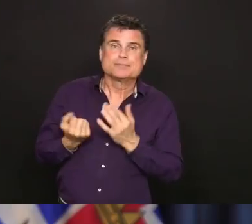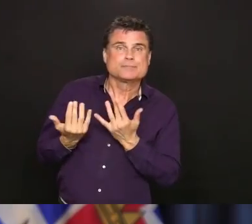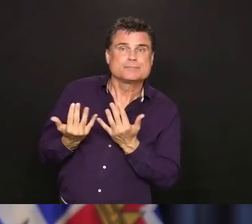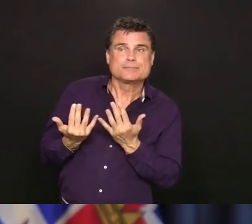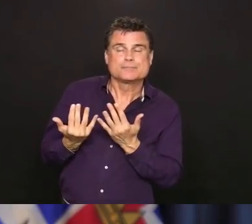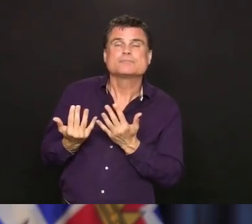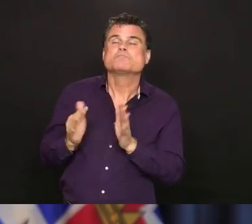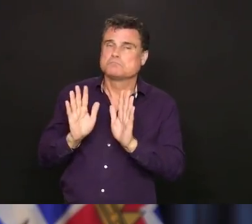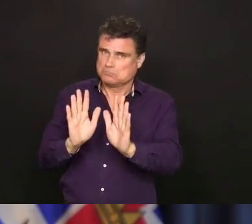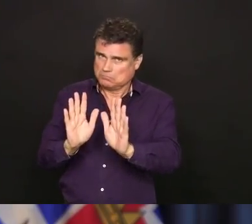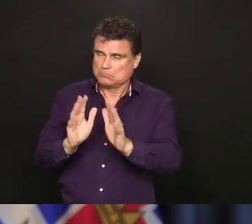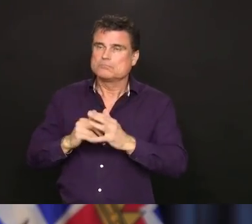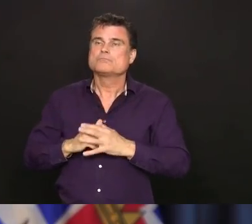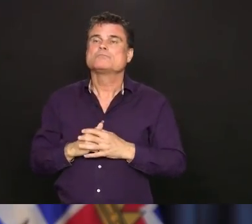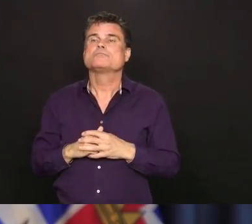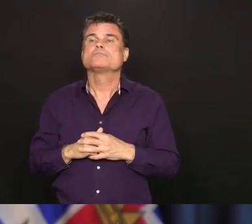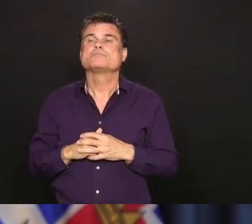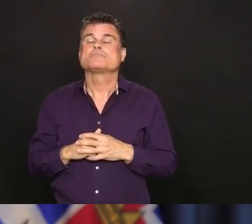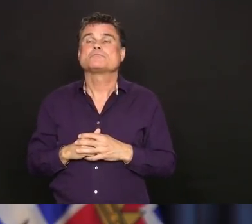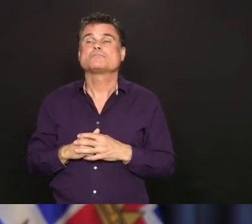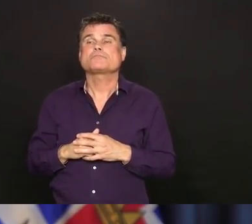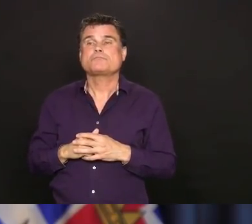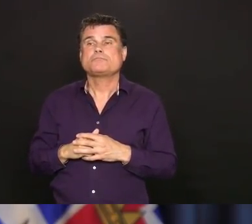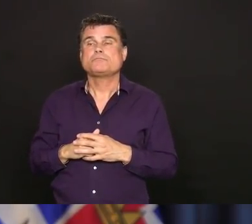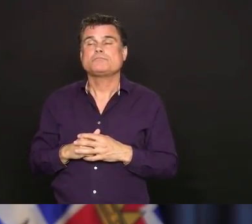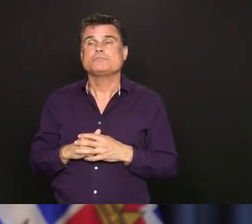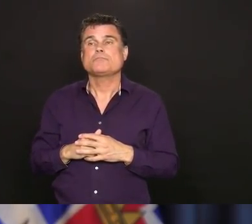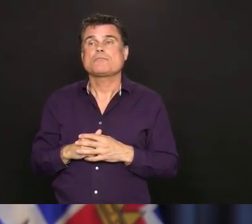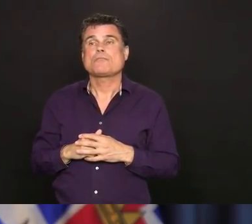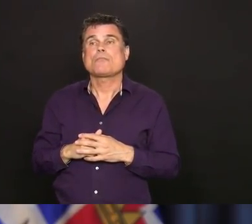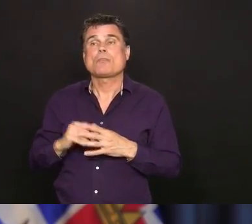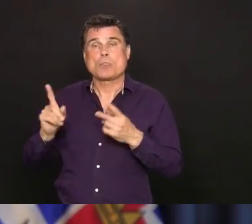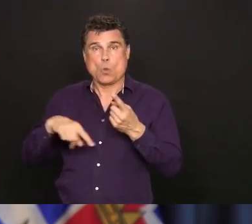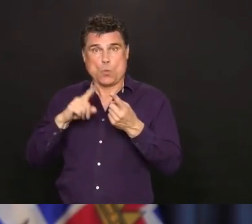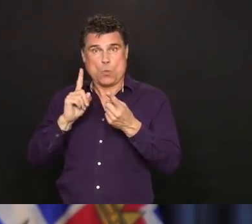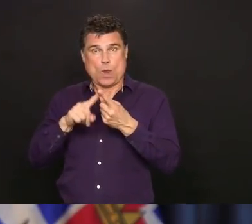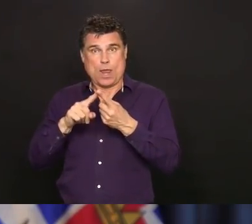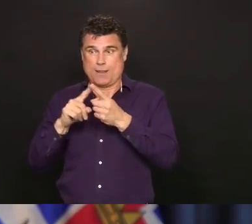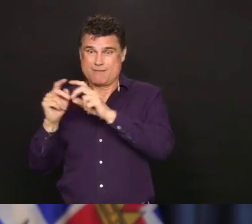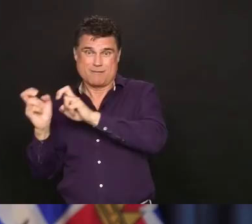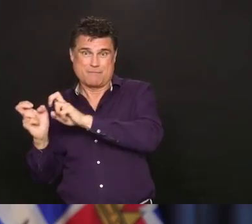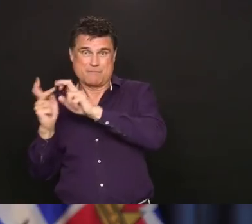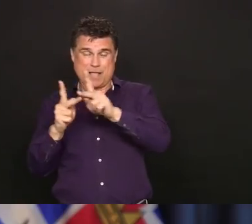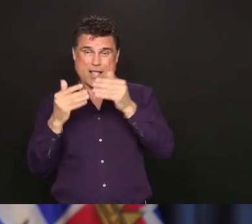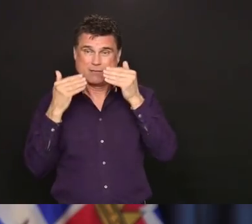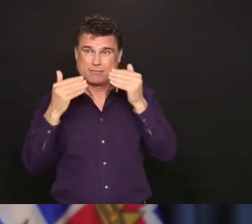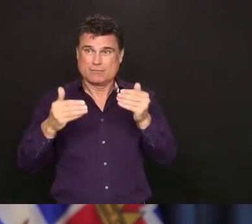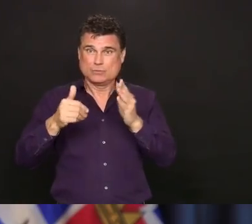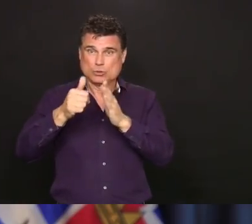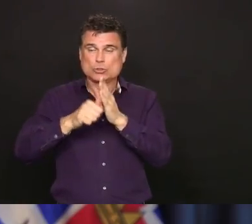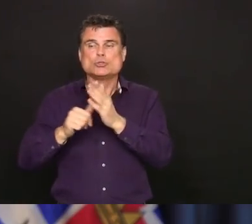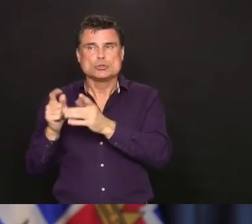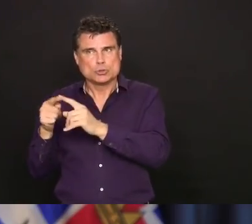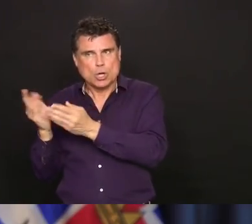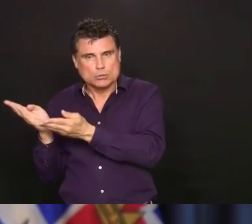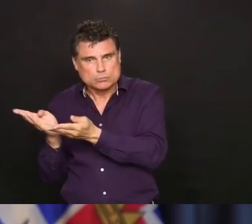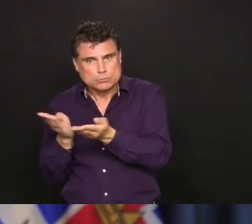effort that will involve everyone involved in acute care across the province. Obviously we have to be